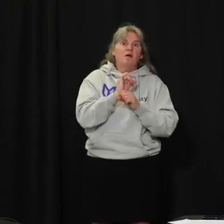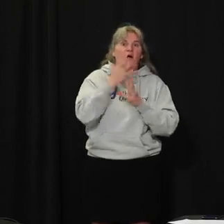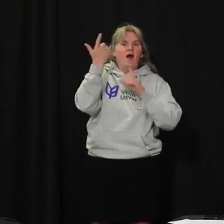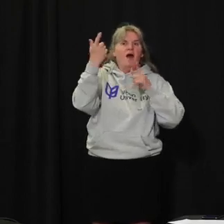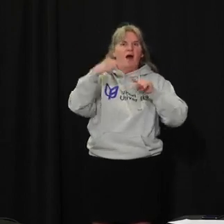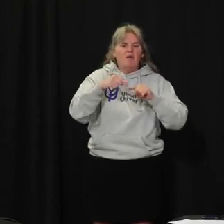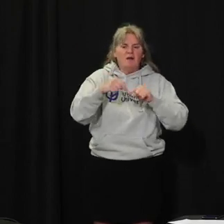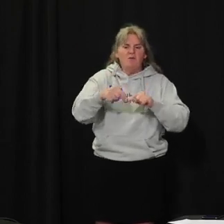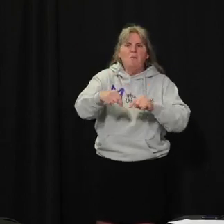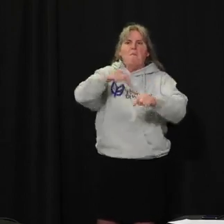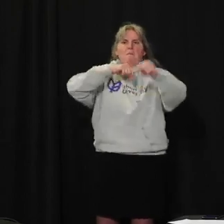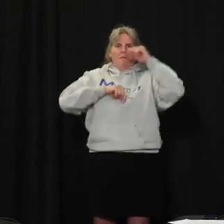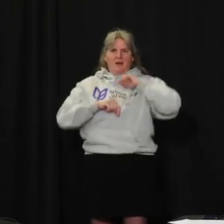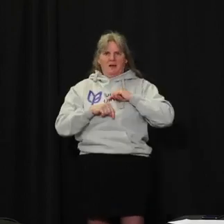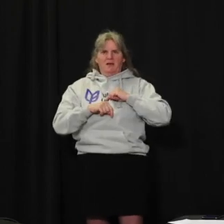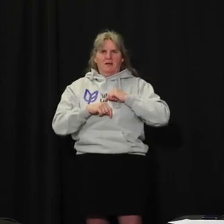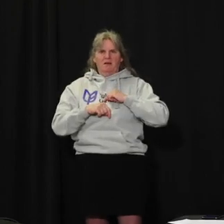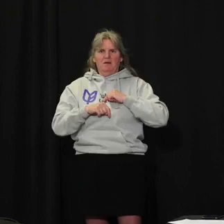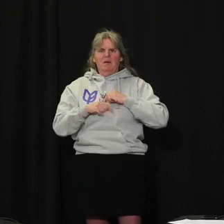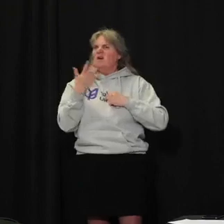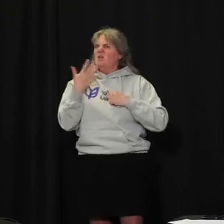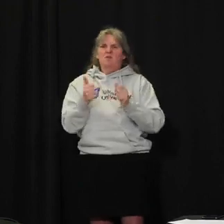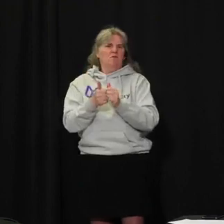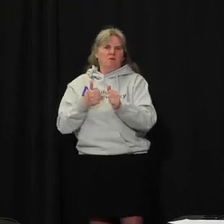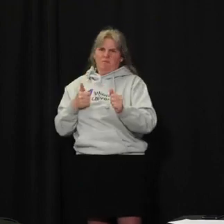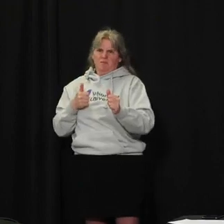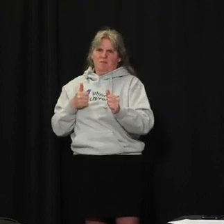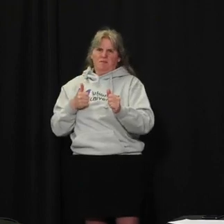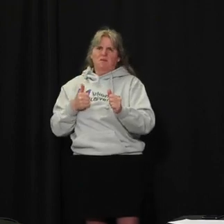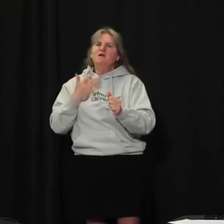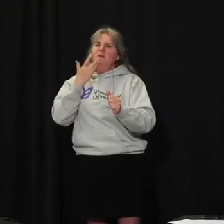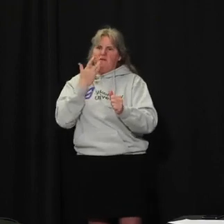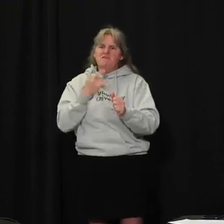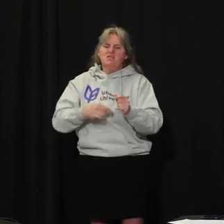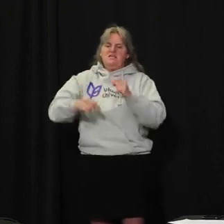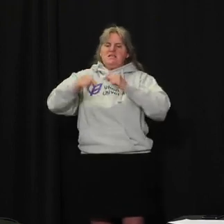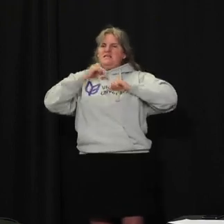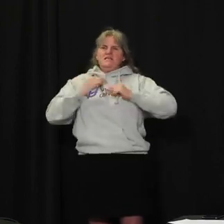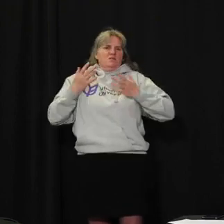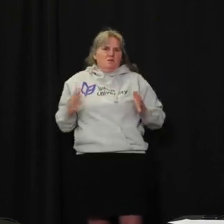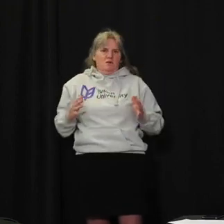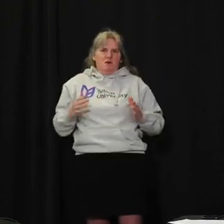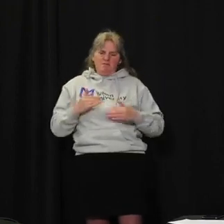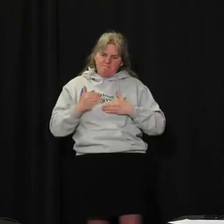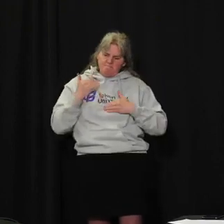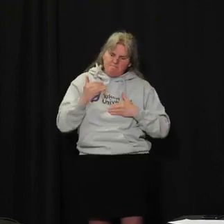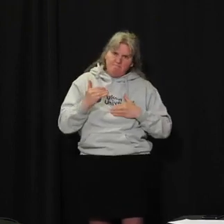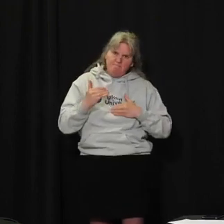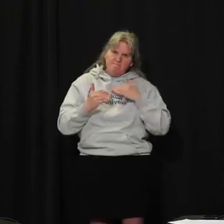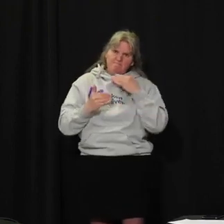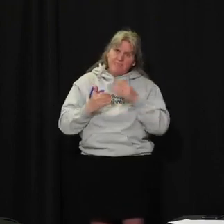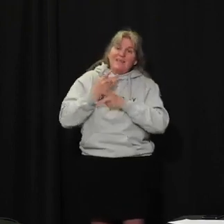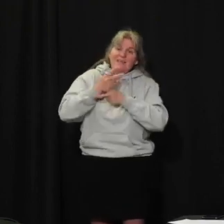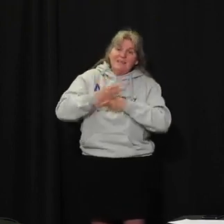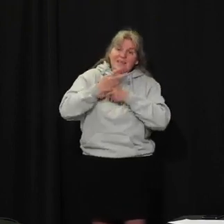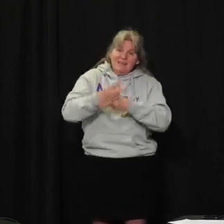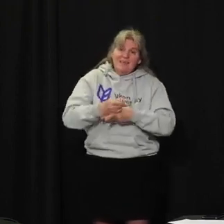This is obviously something we want to avoid. I ask you once again for your patience and understanding as we continue to move forward through